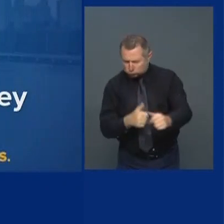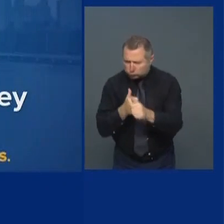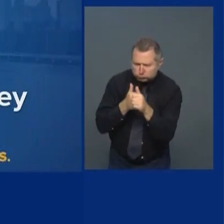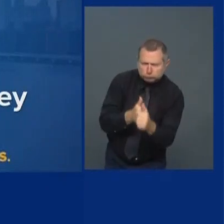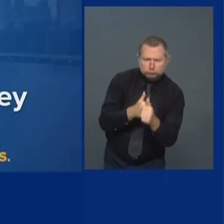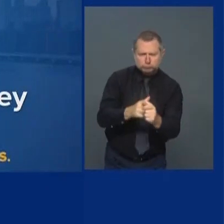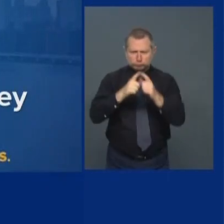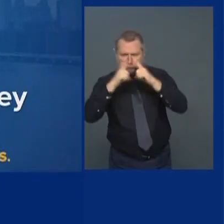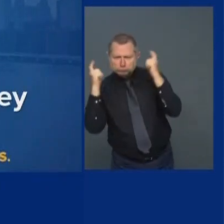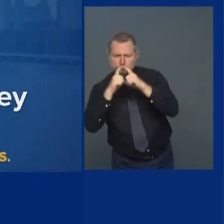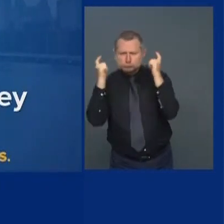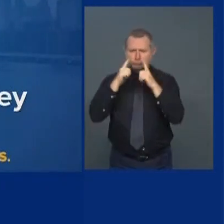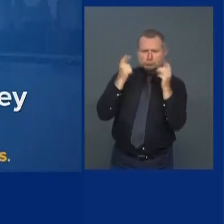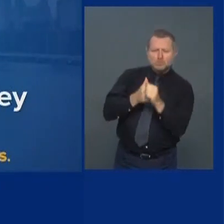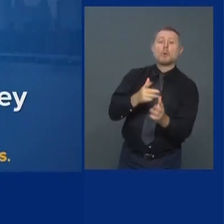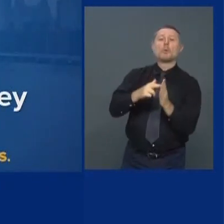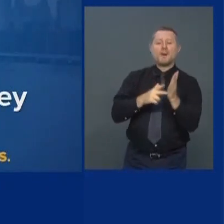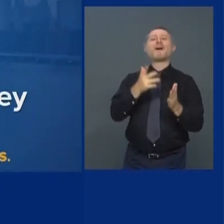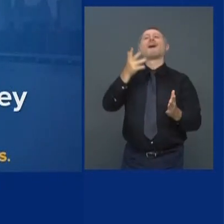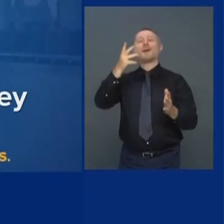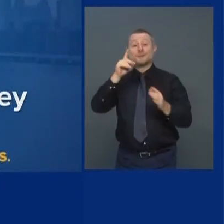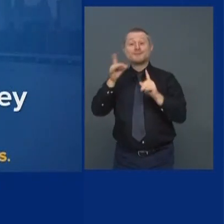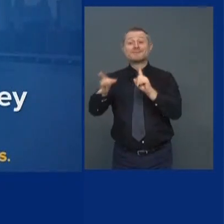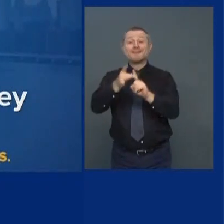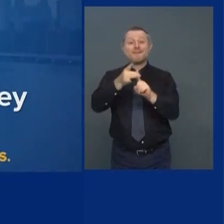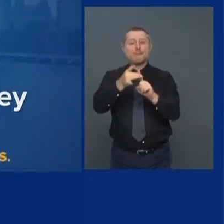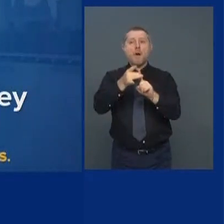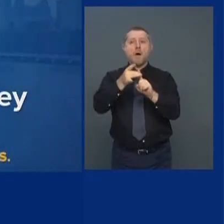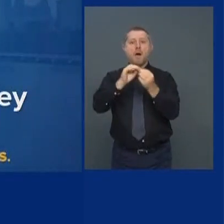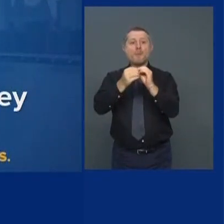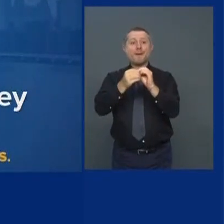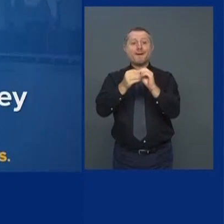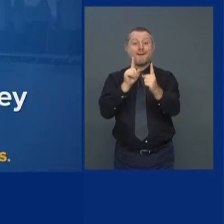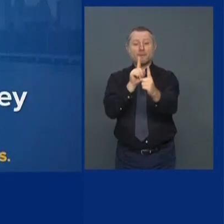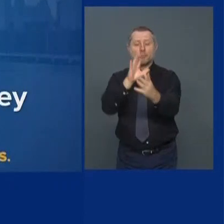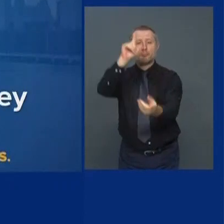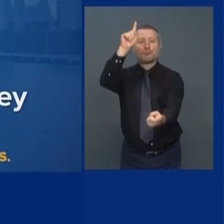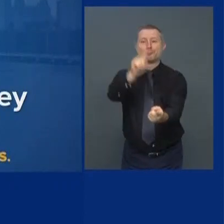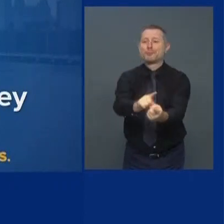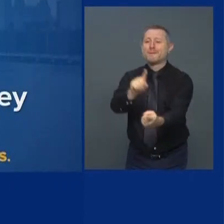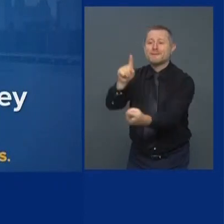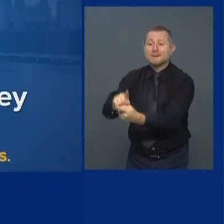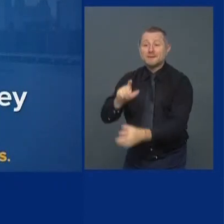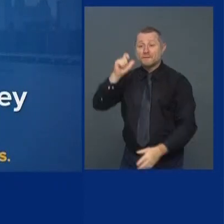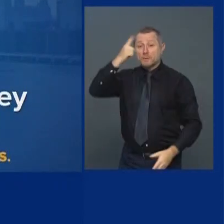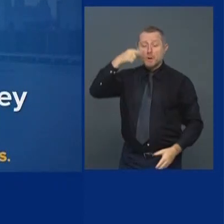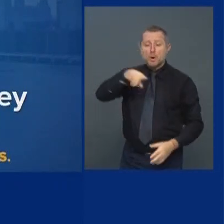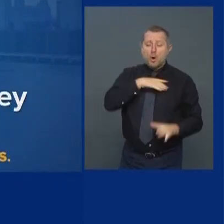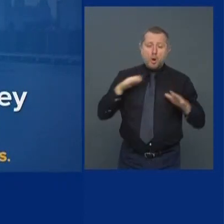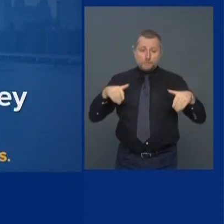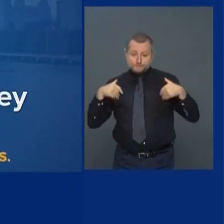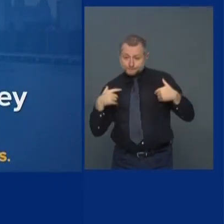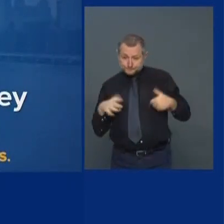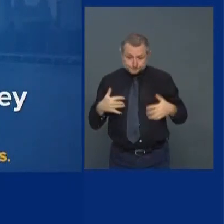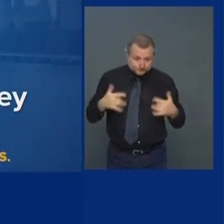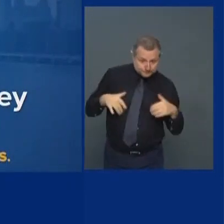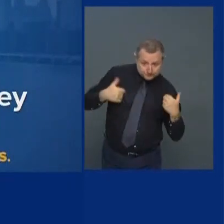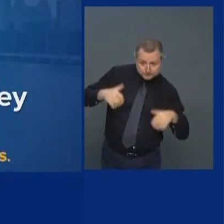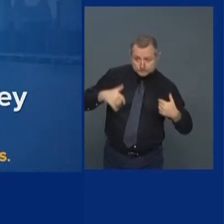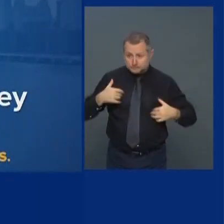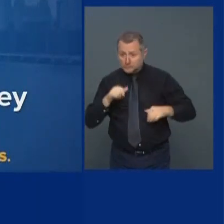YOU ENFORCE THE MASK ORDINANCE,